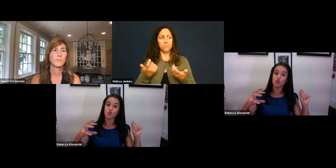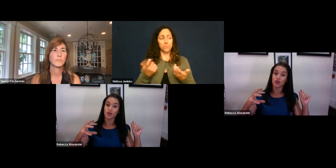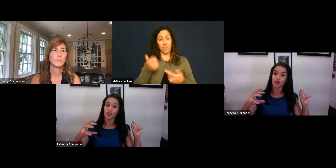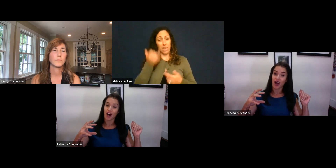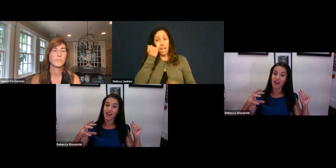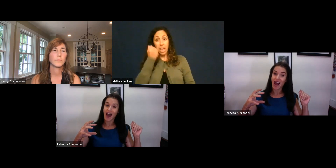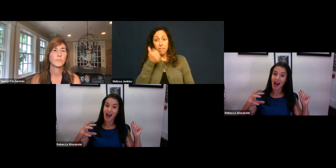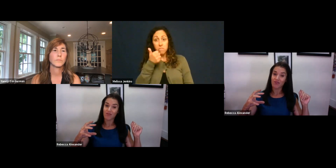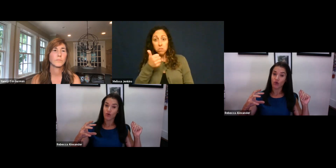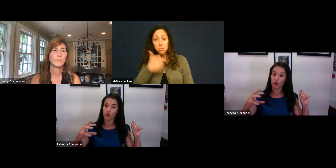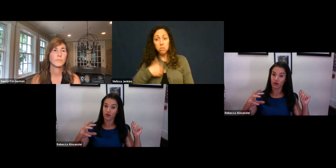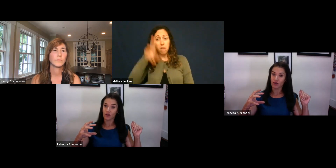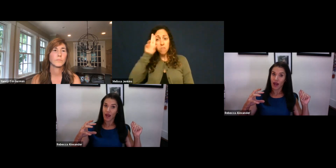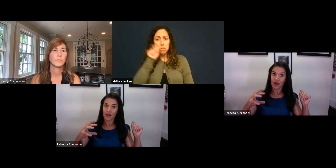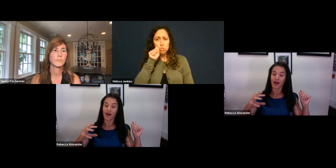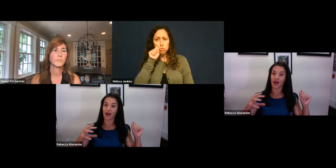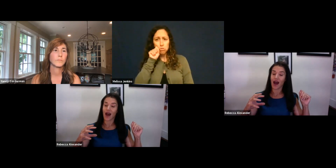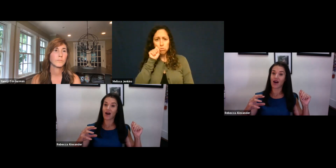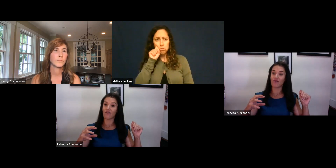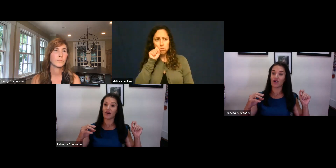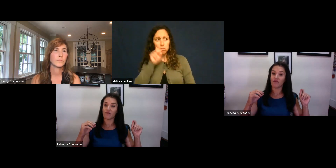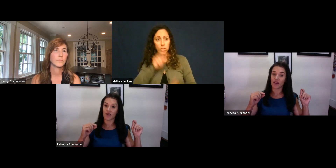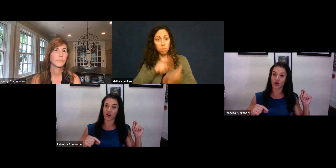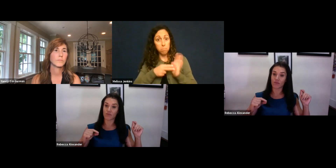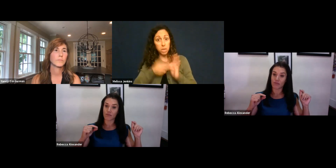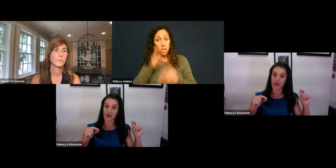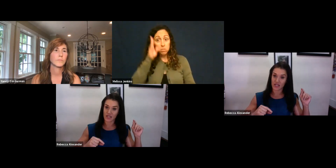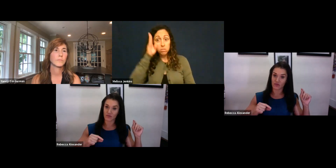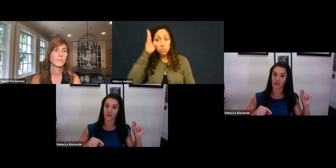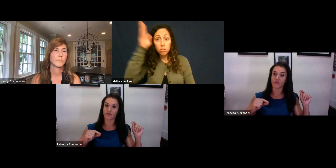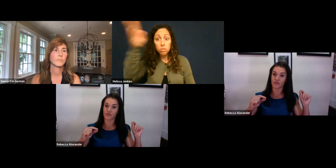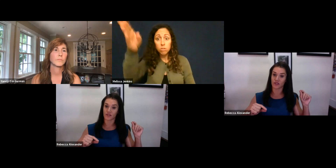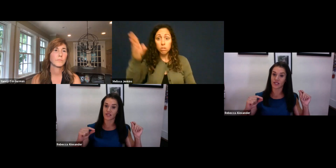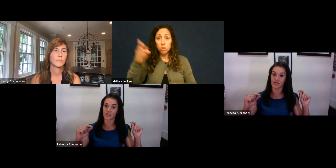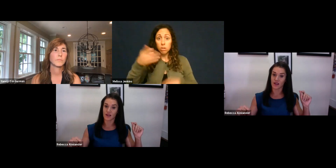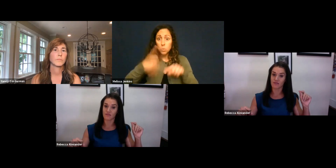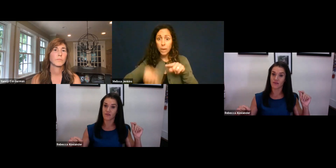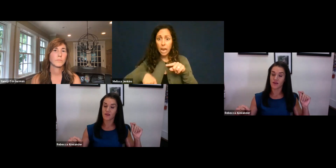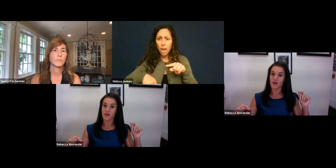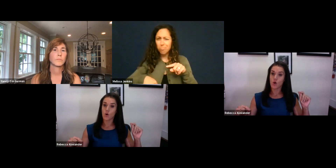will not have, or cannot have a very meaningful and fulfilling life.